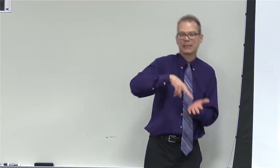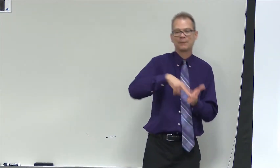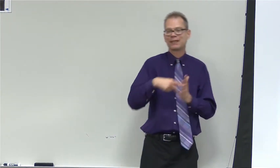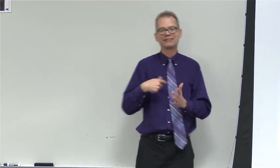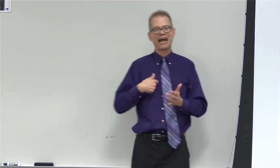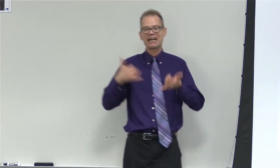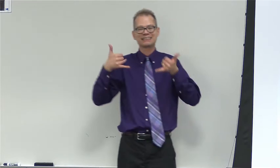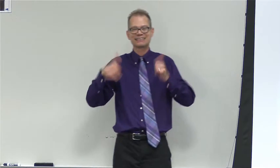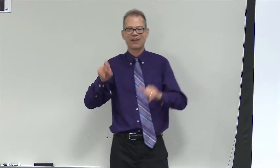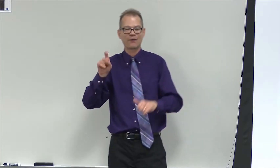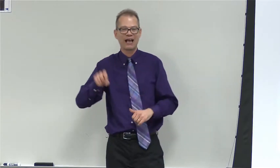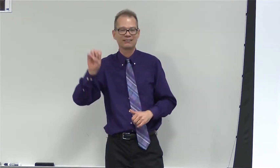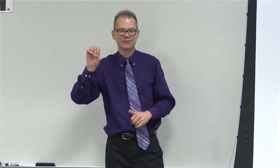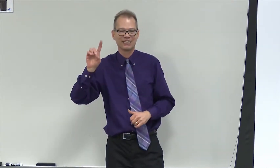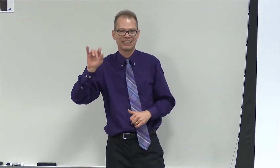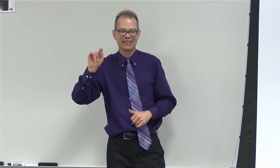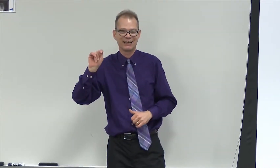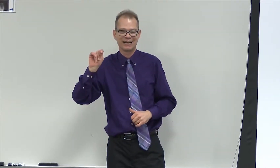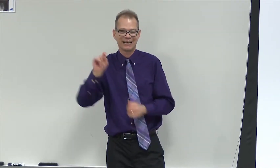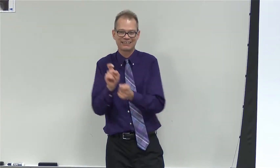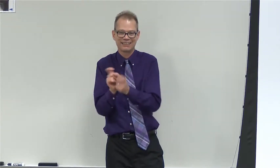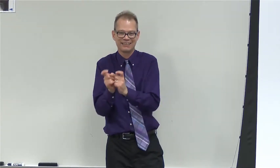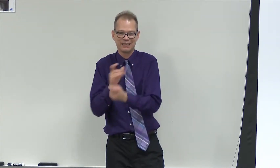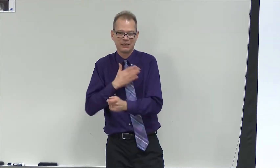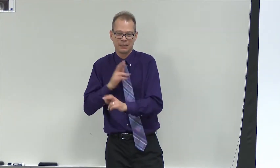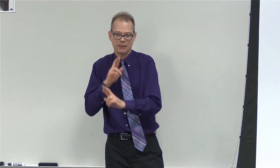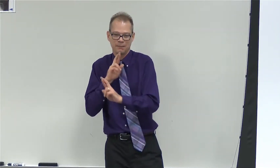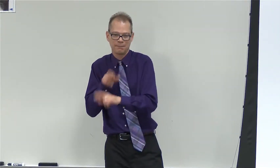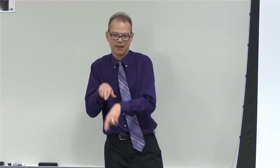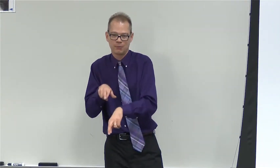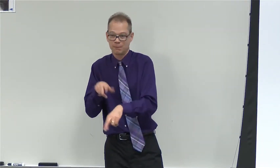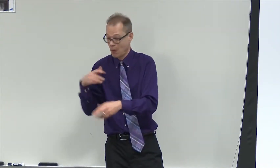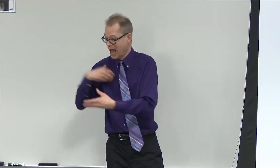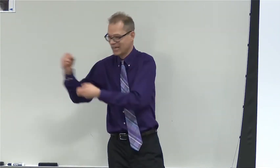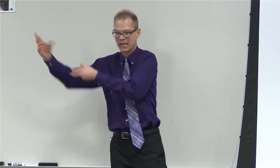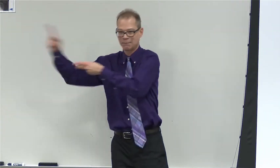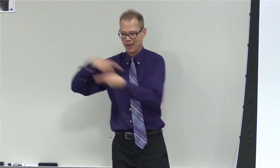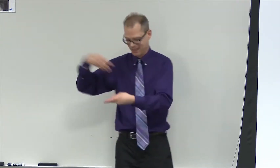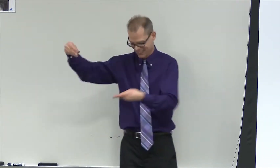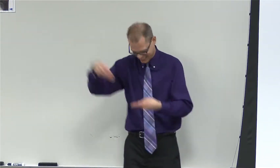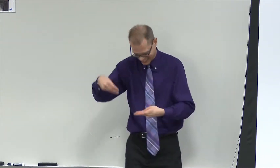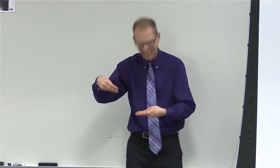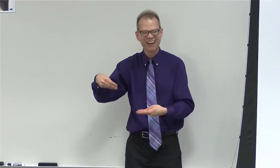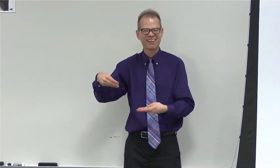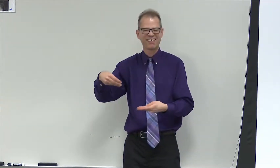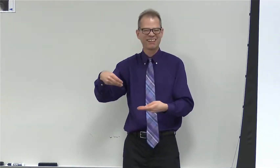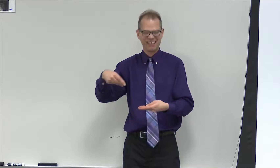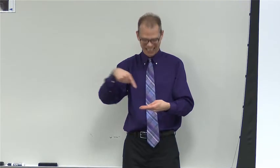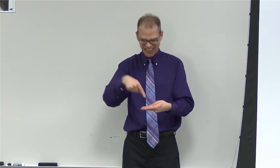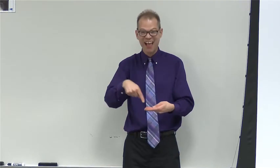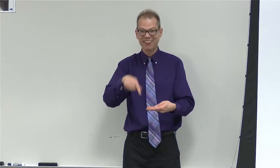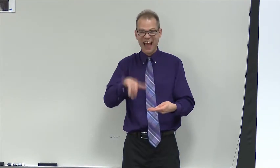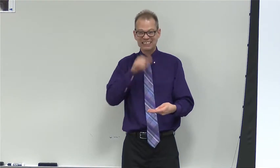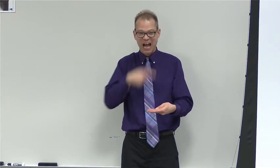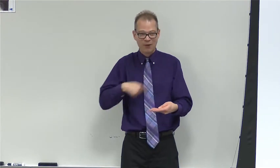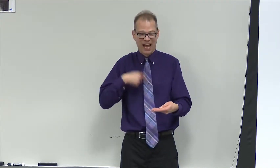It wasn't a horrible experience or experiment, but it was just not exactly my report. If I would get my report, I would say,